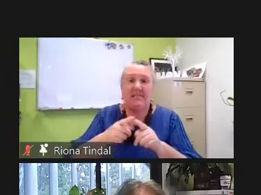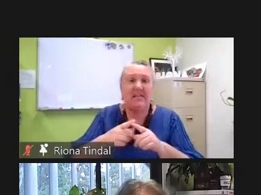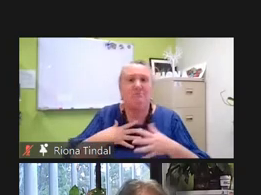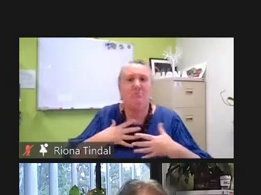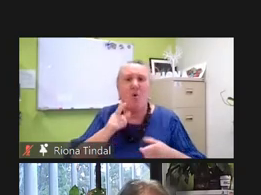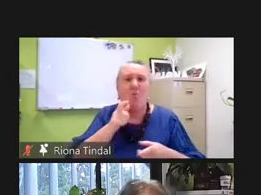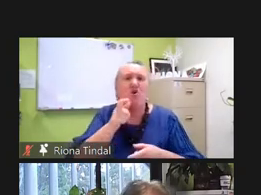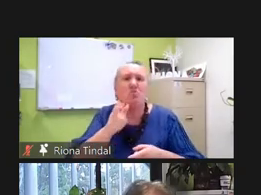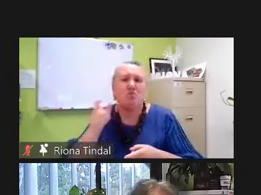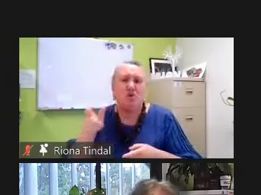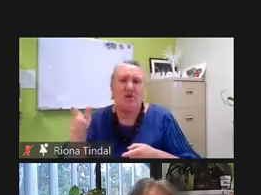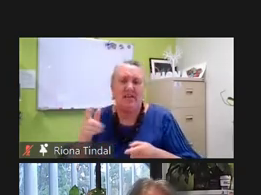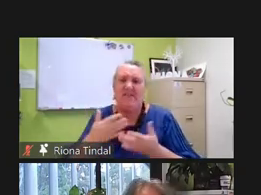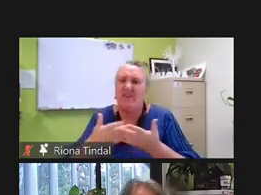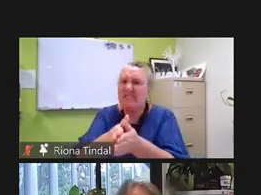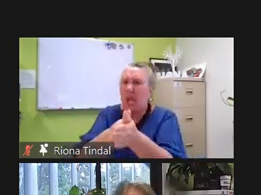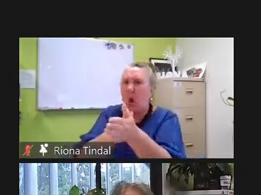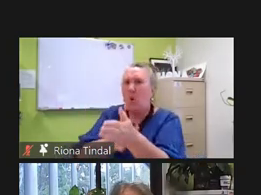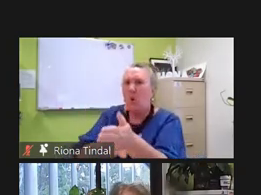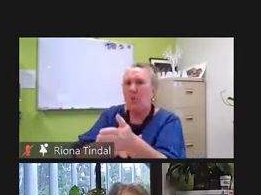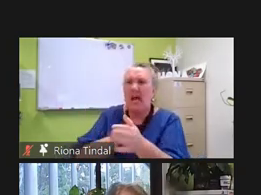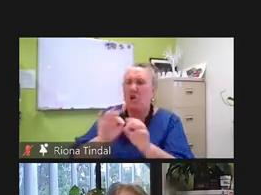see if they do require Signed English. So Signed English, for those who don't know,